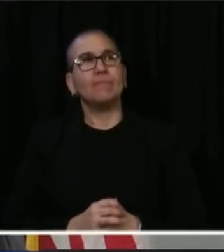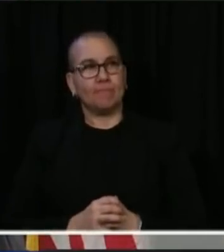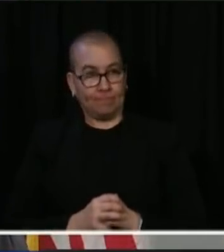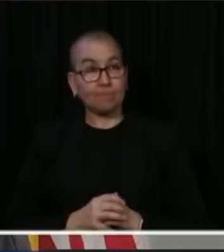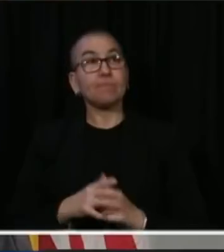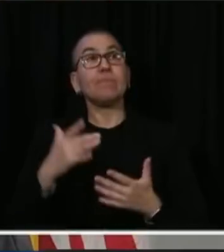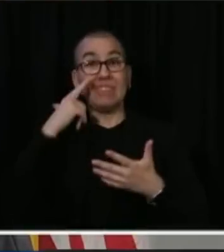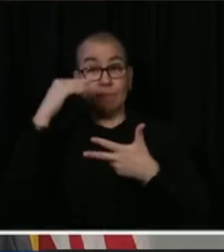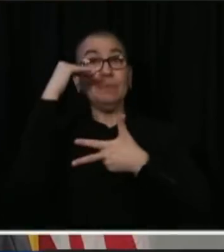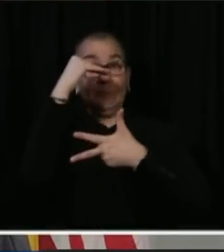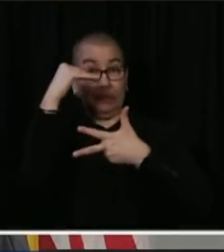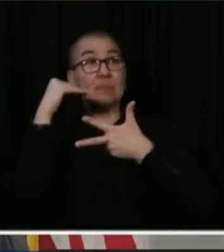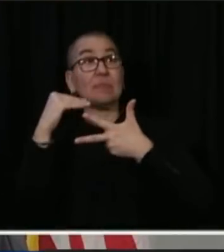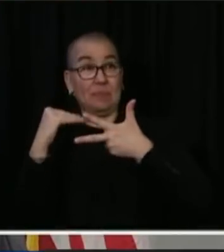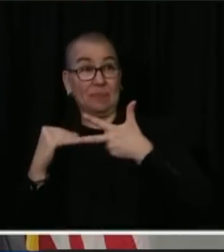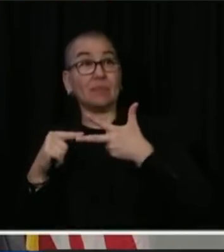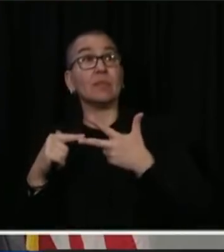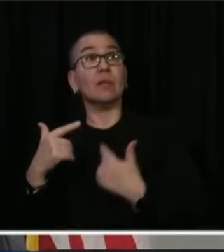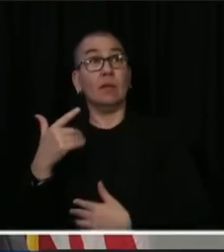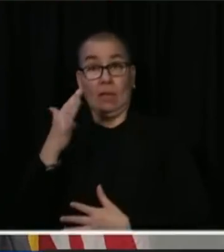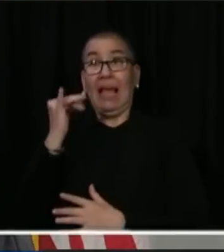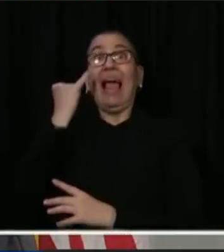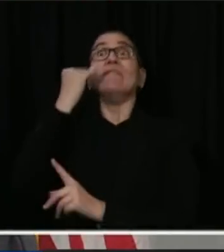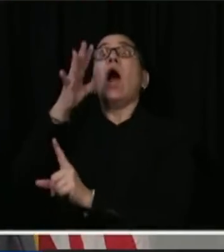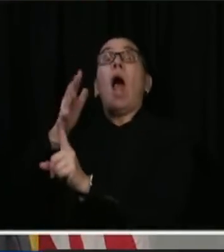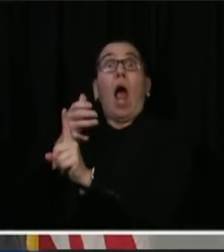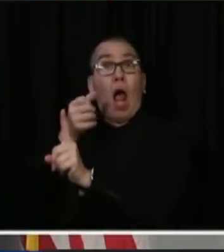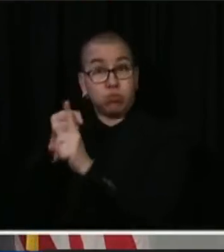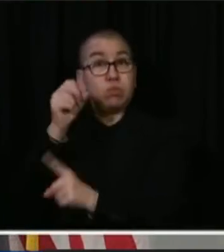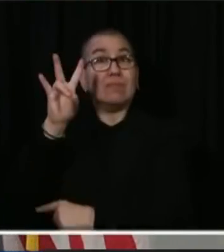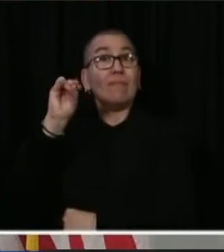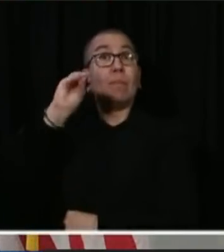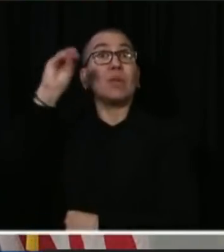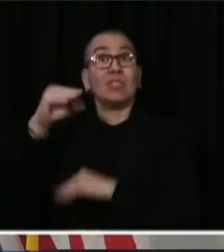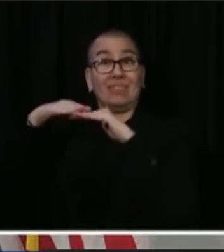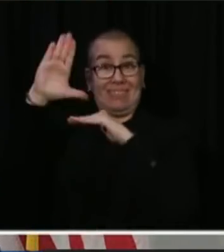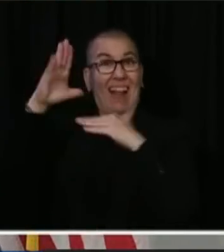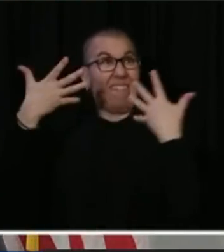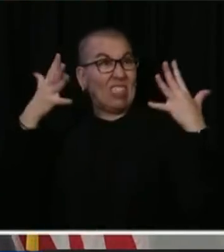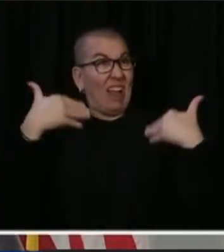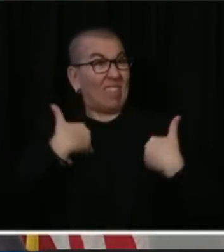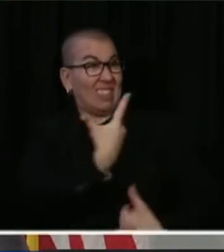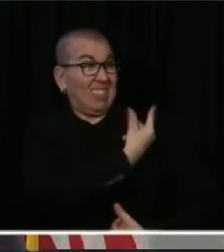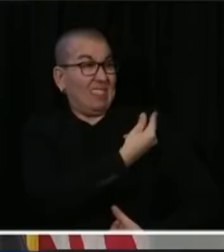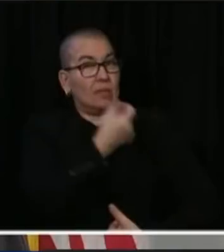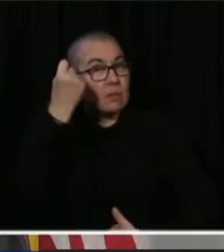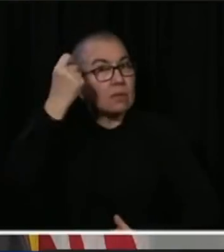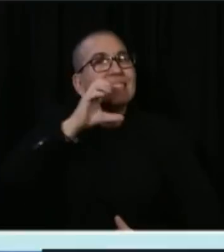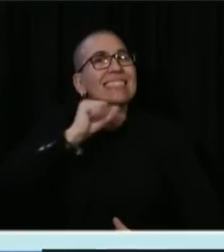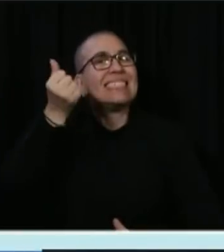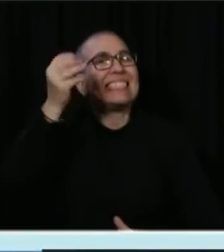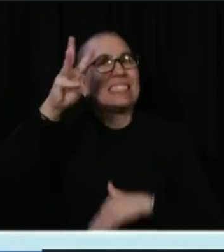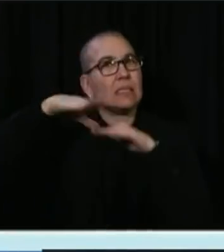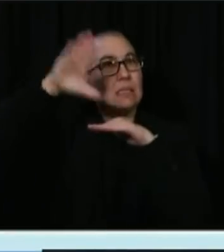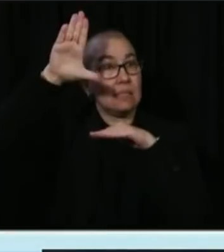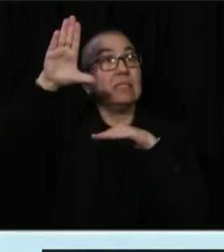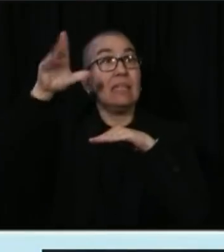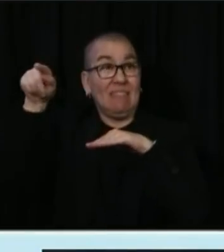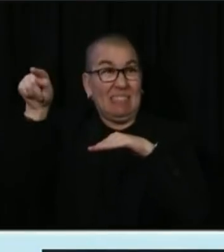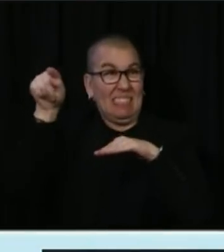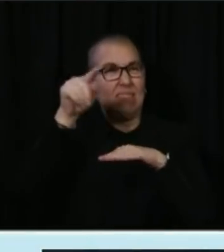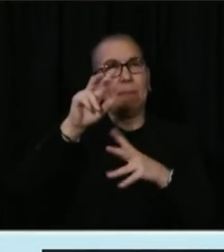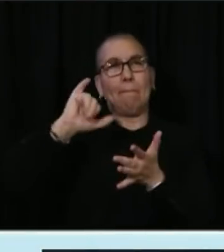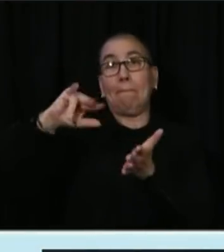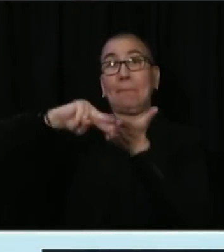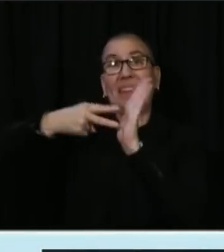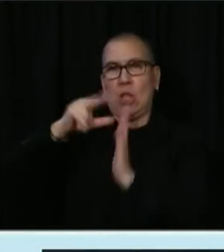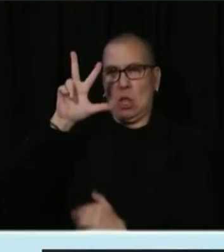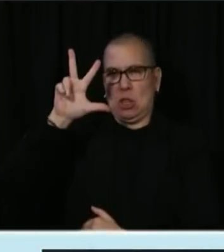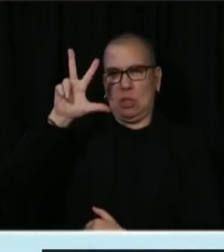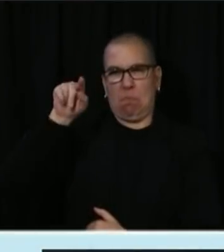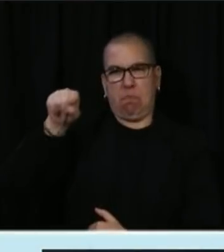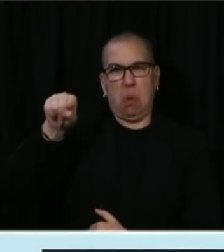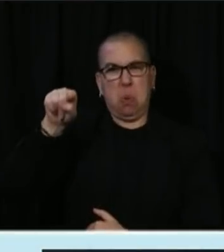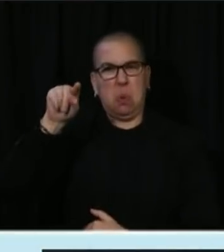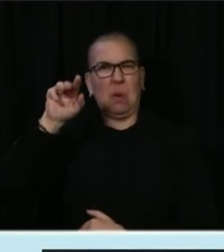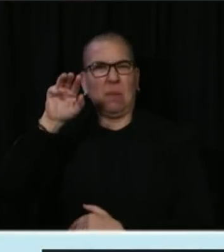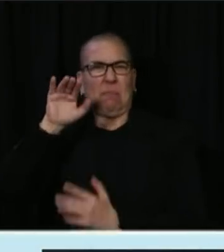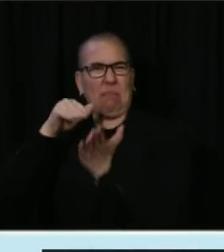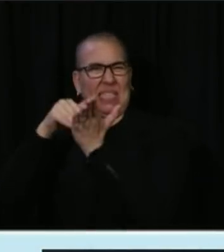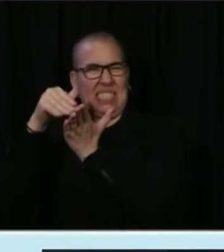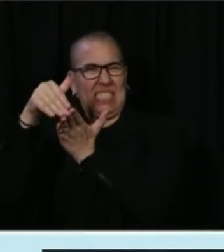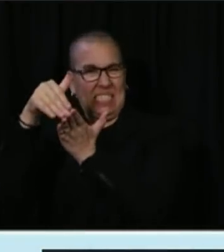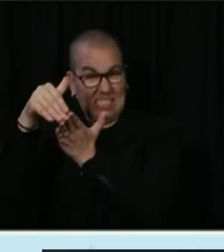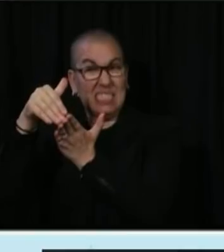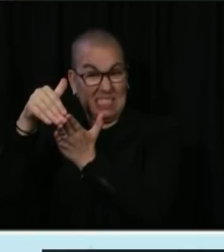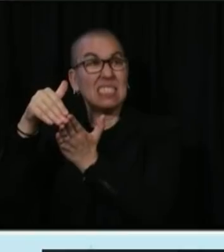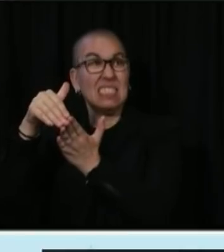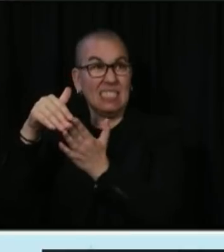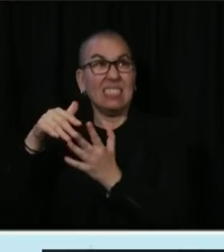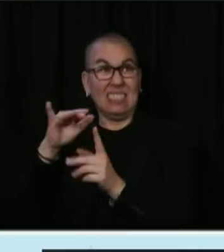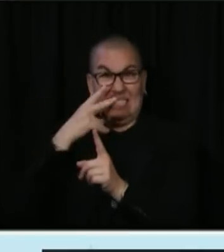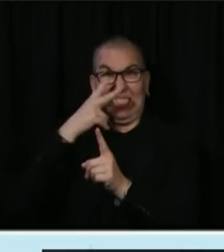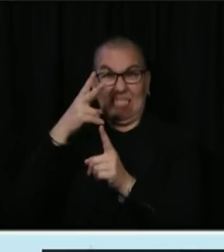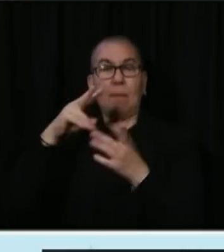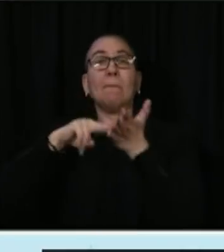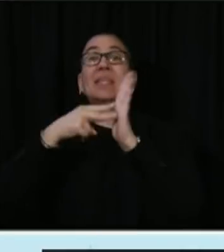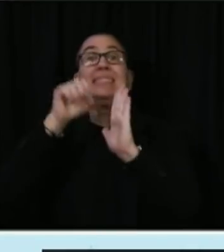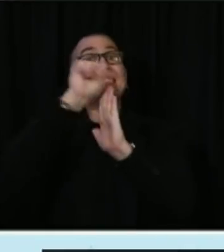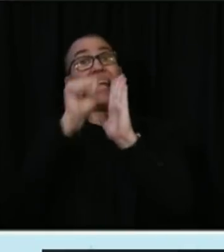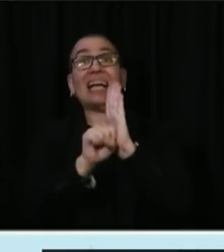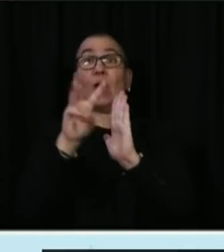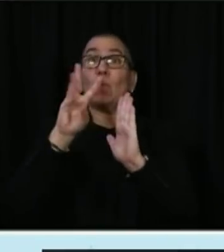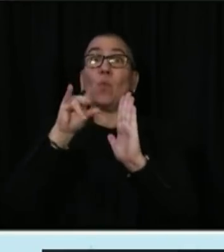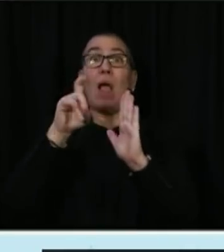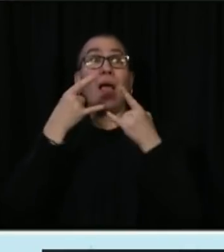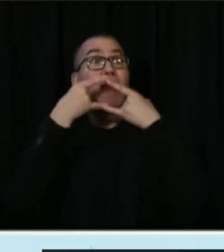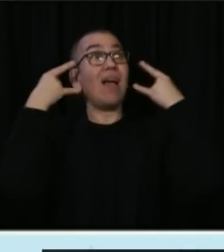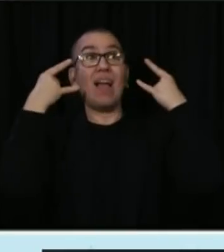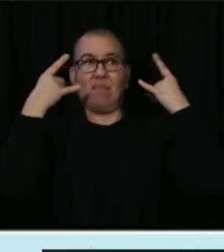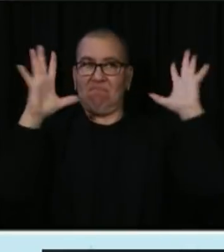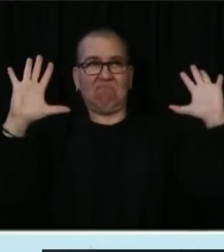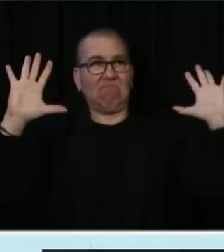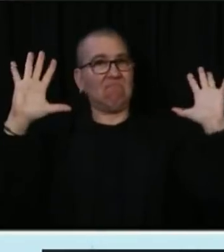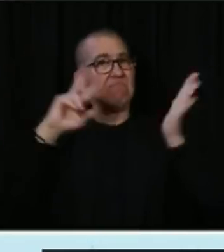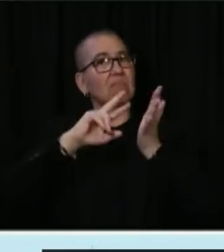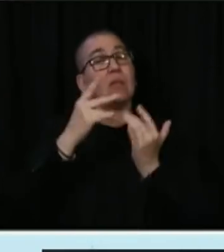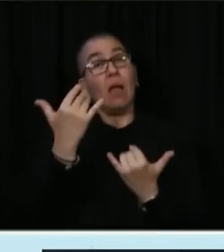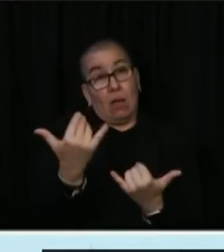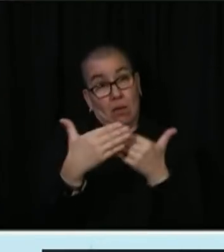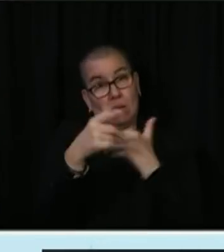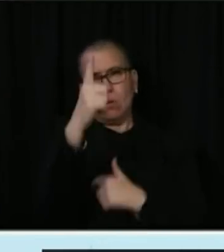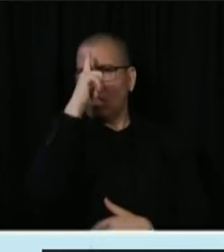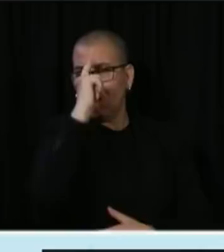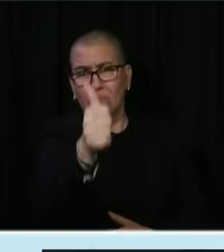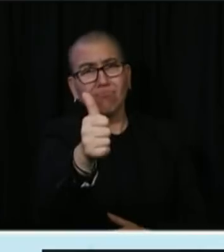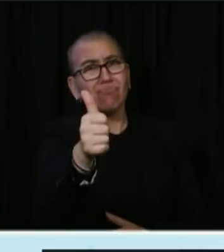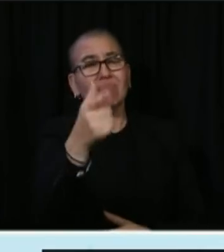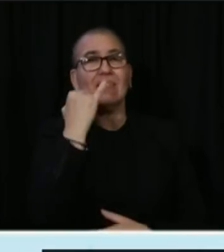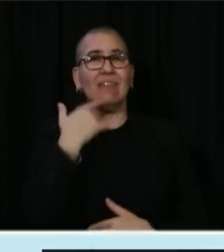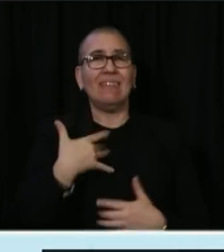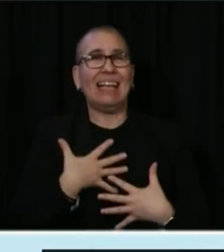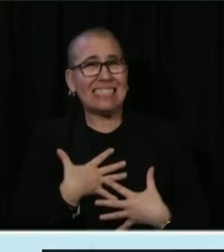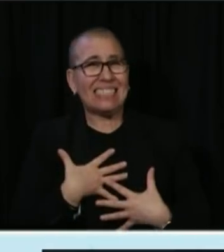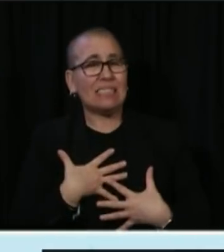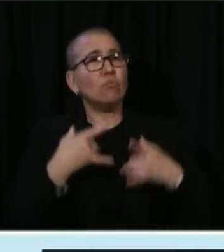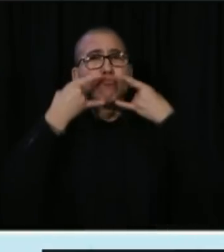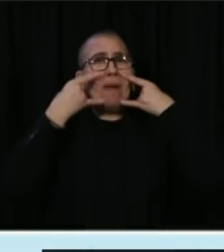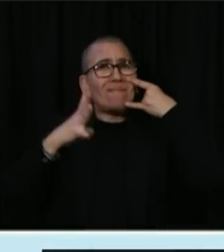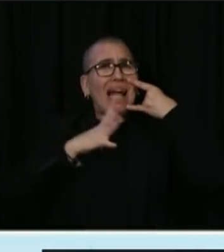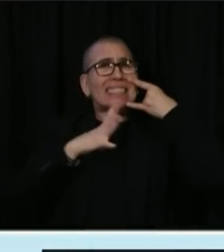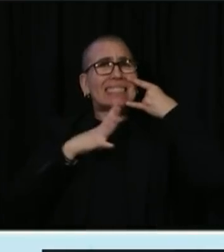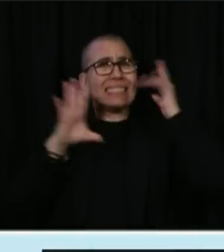REMAINING IN PLACE.